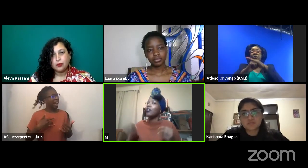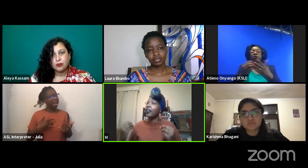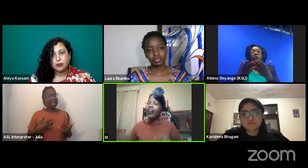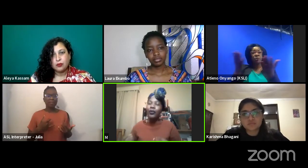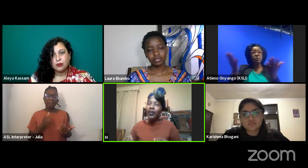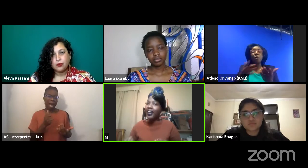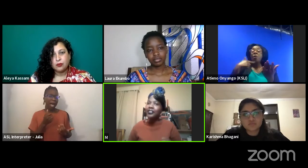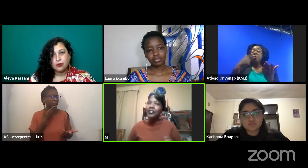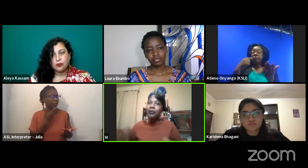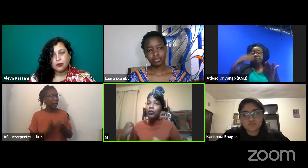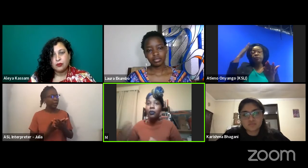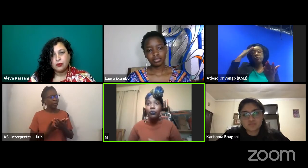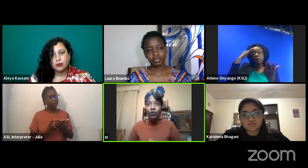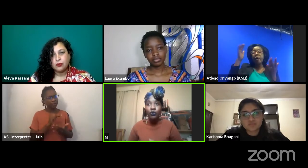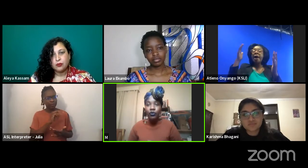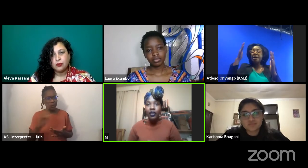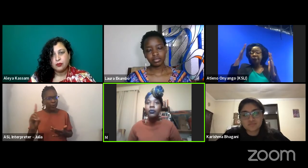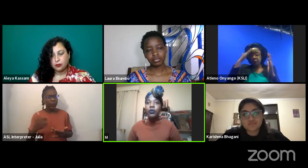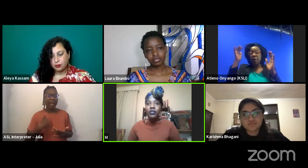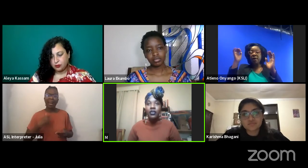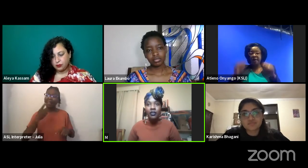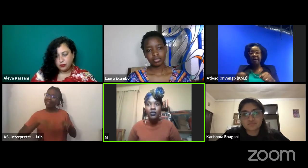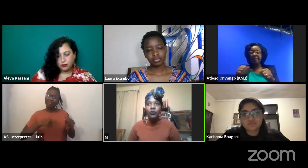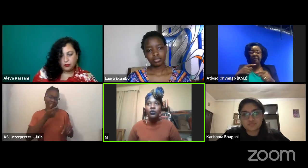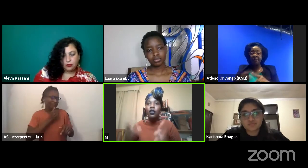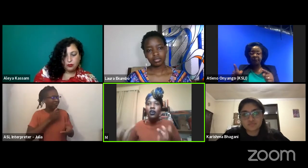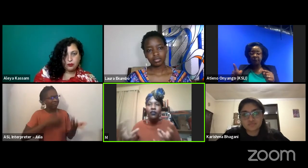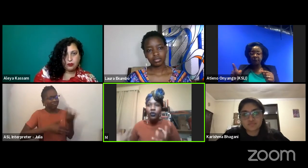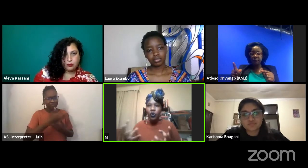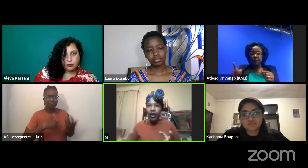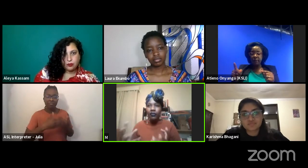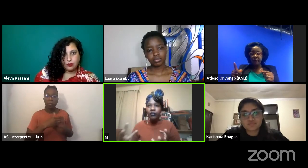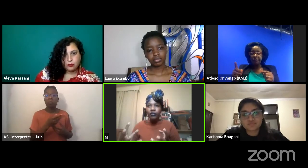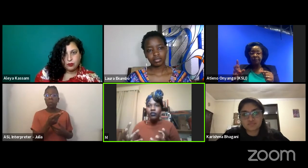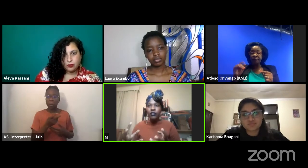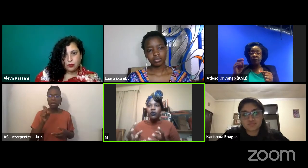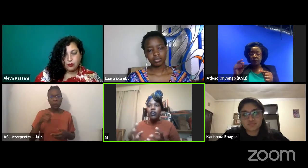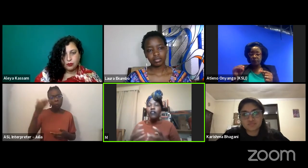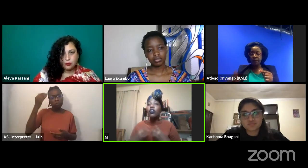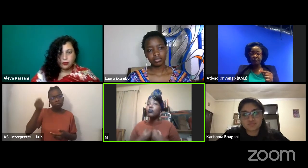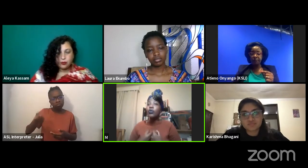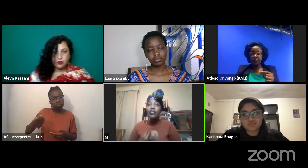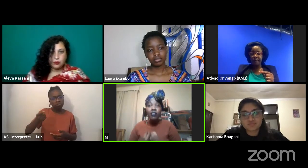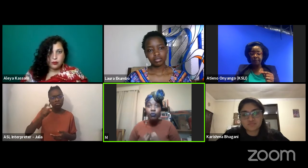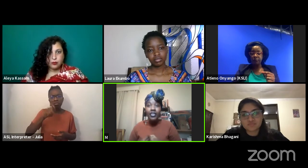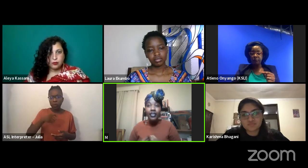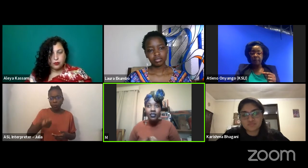okay, "I know I can't stay, but I'm gonna pull through for them because they need me too if you don't have, if you're not really self protective